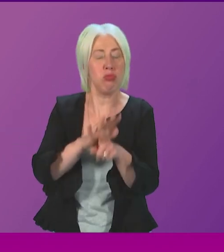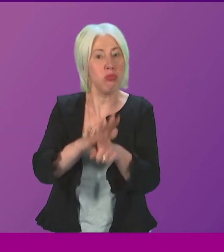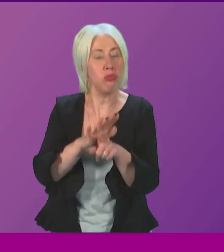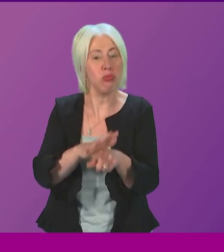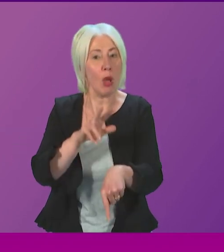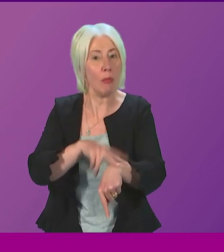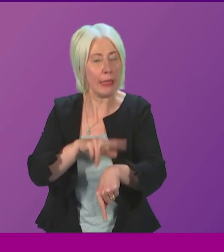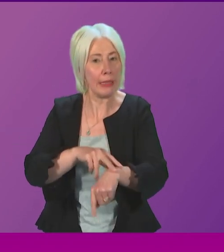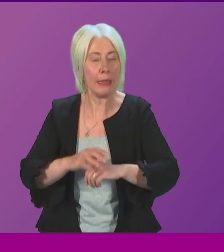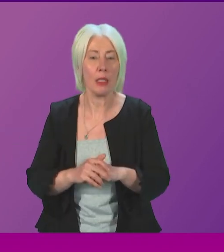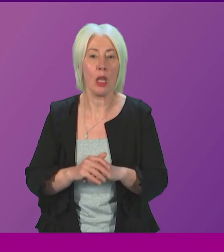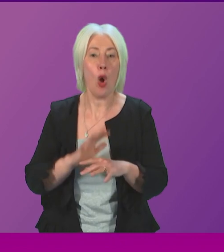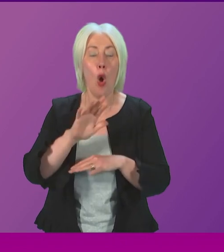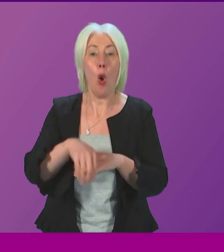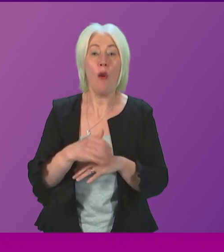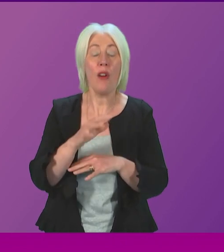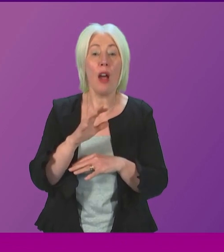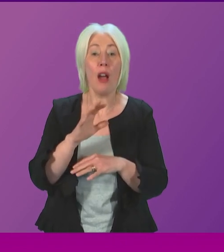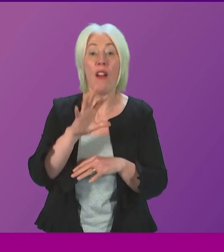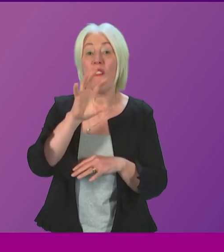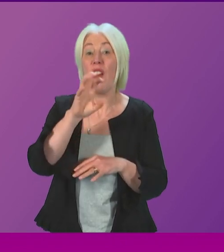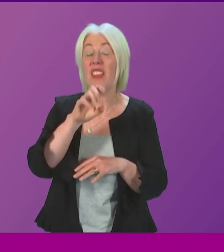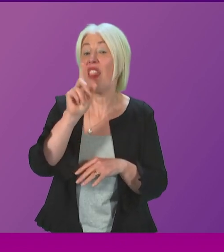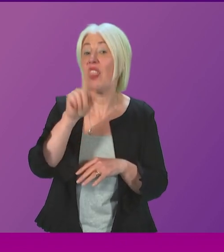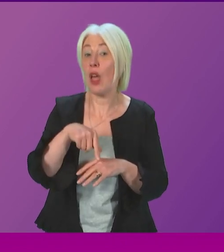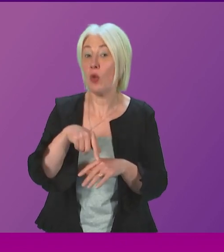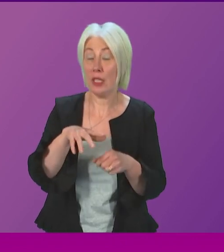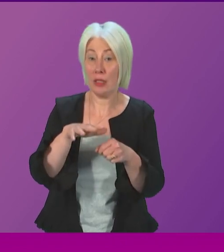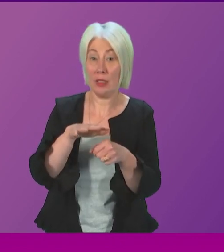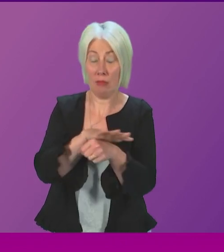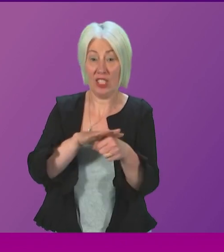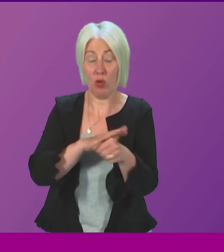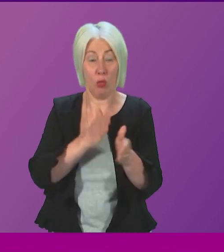the fact that, out of the more than 15,000 cases that the police attended last month,